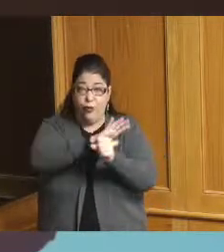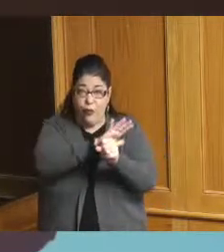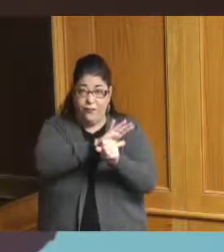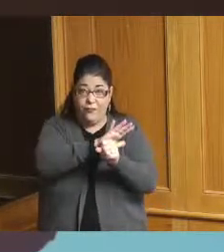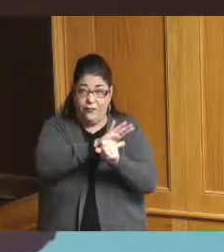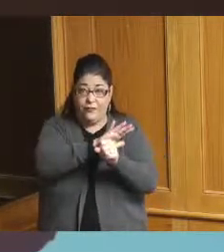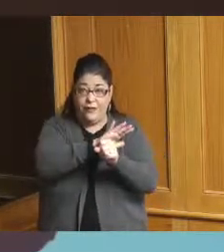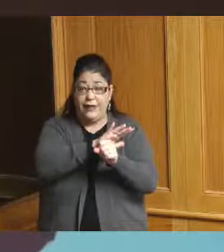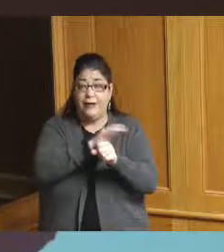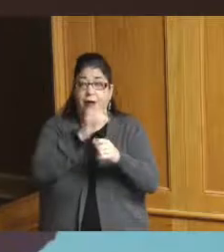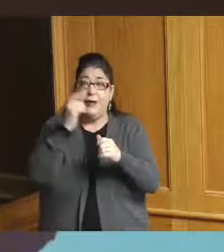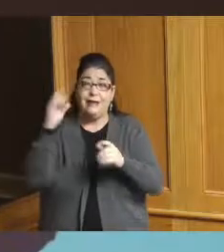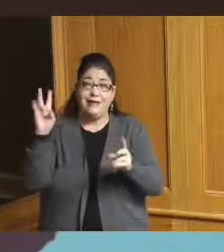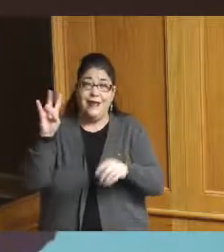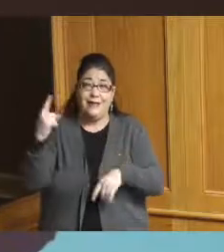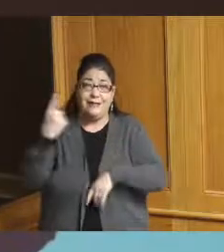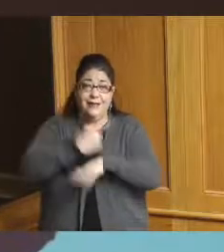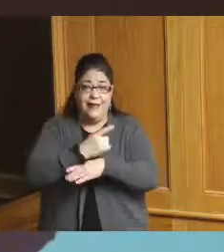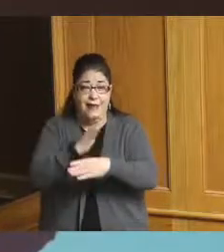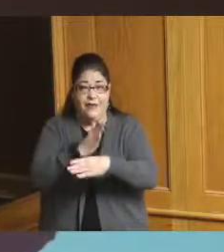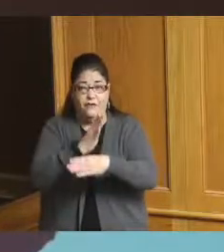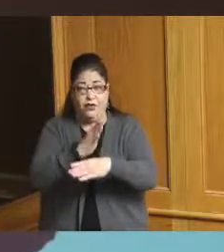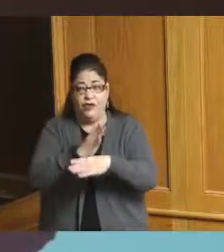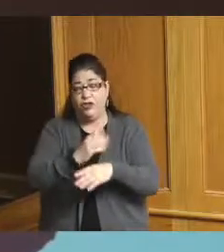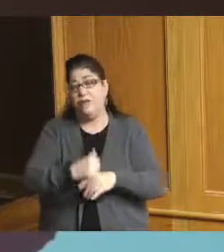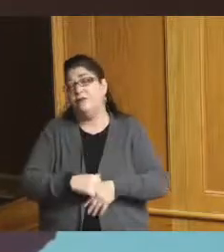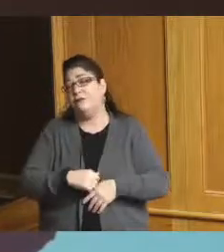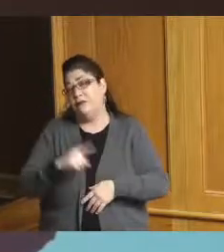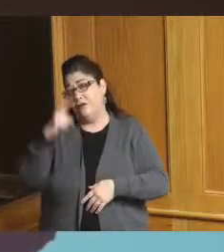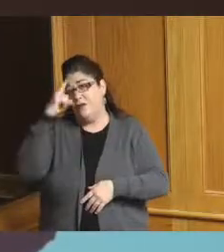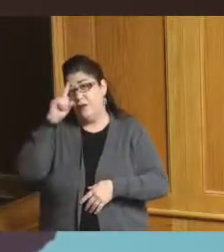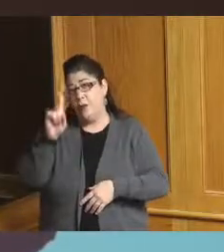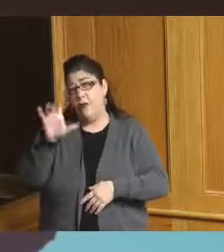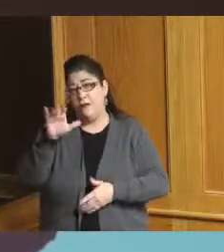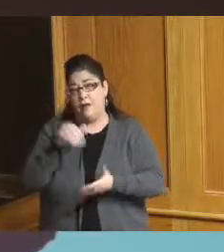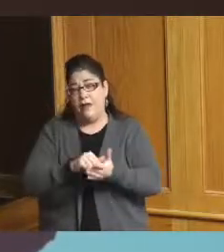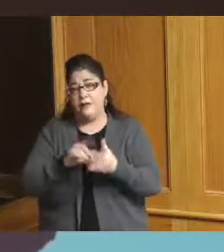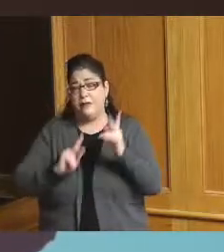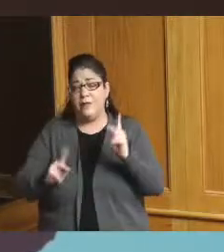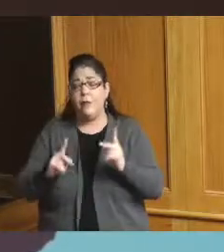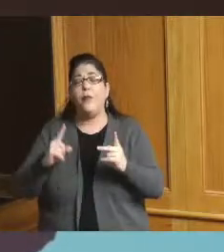then you have on the bottom the range so I just want people to take a minute and look at that